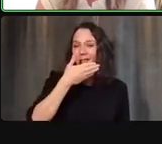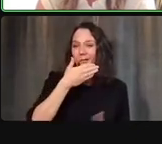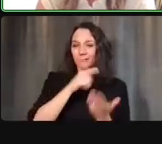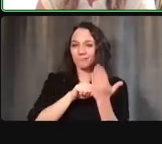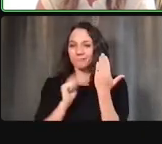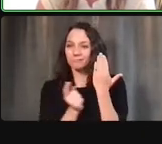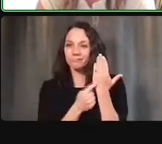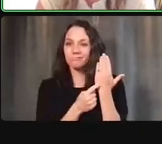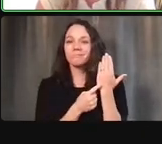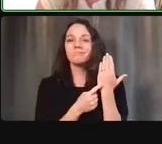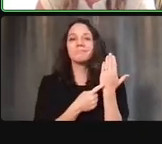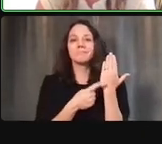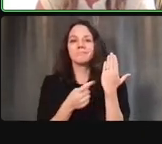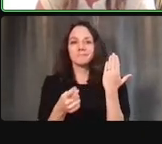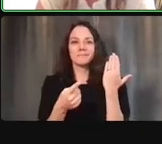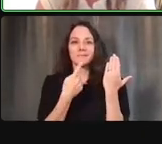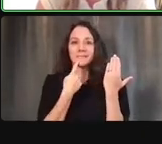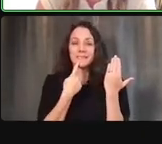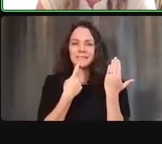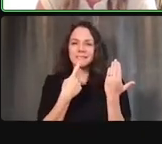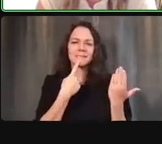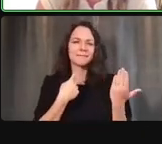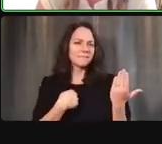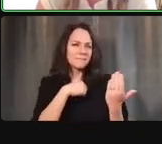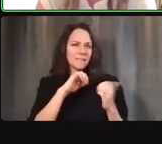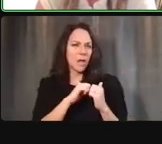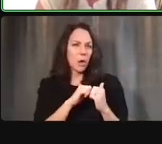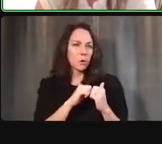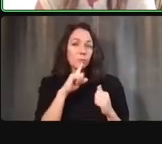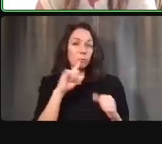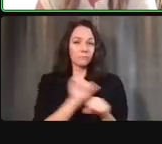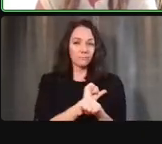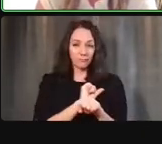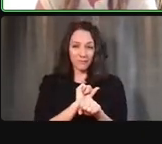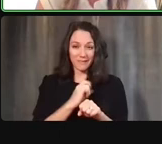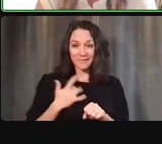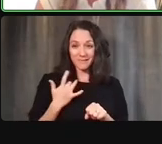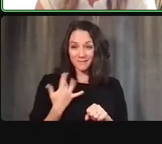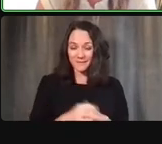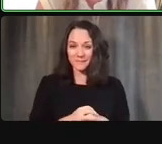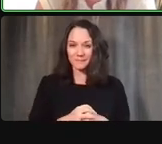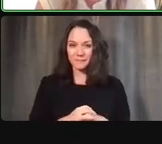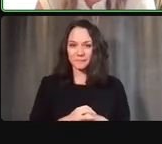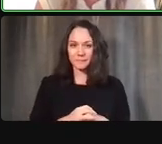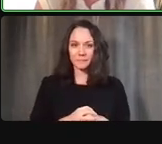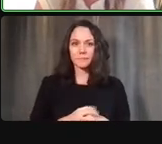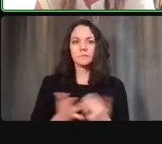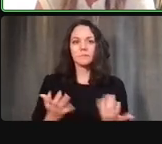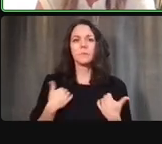And there are some emotional touch points that we speak about in our mood tours.